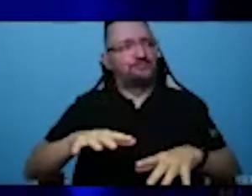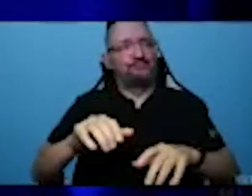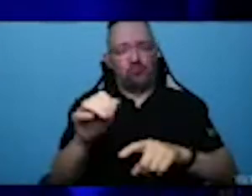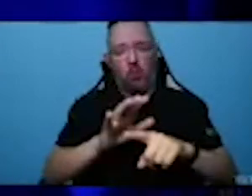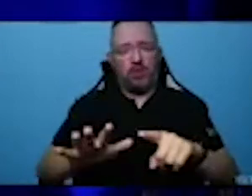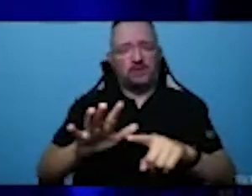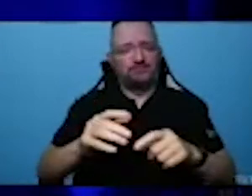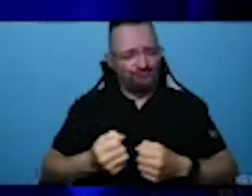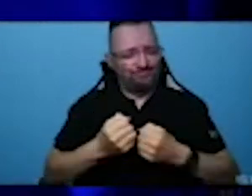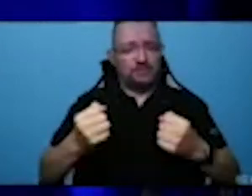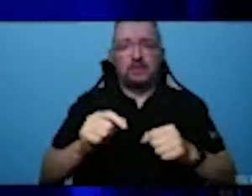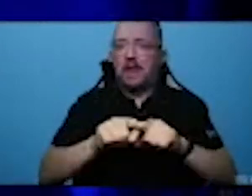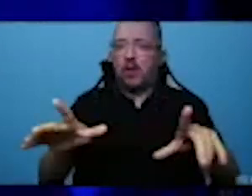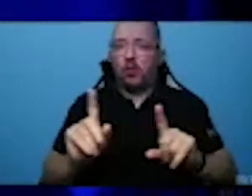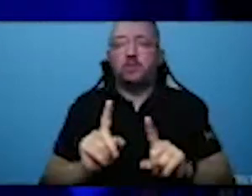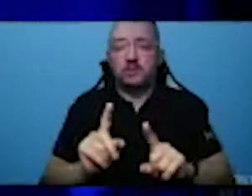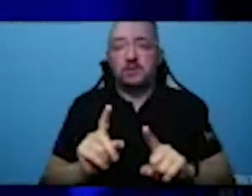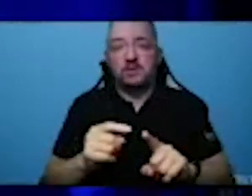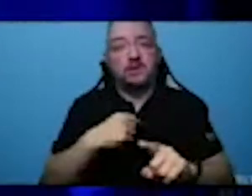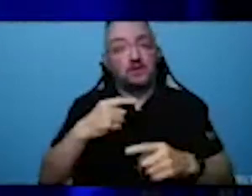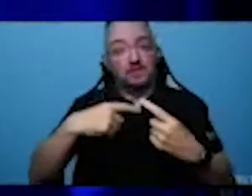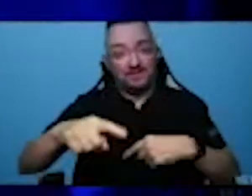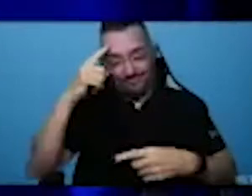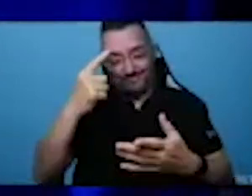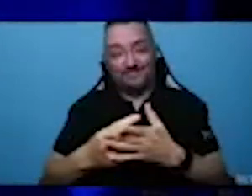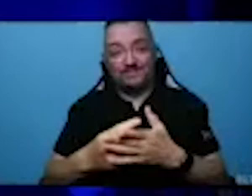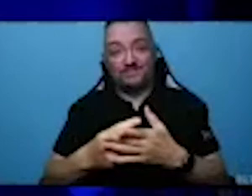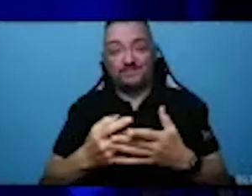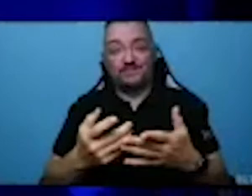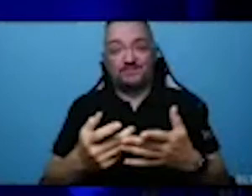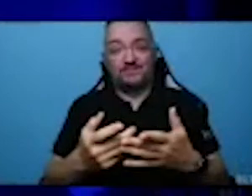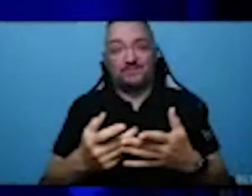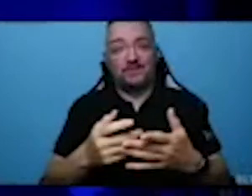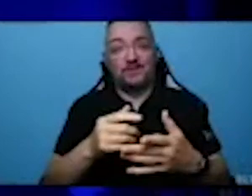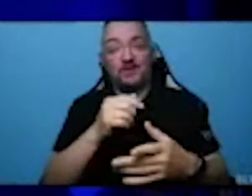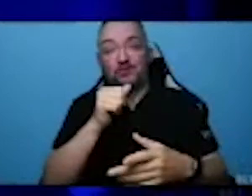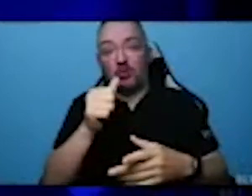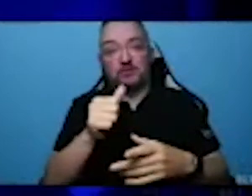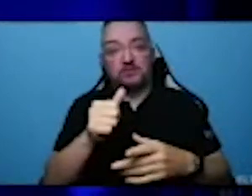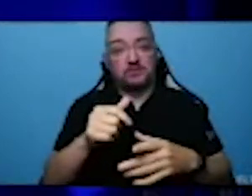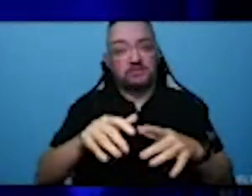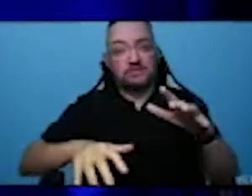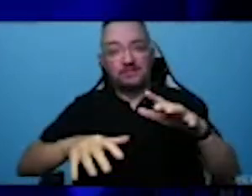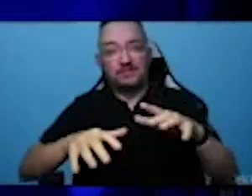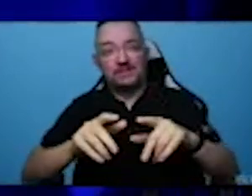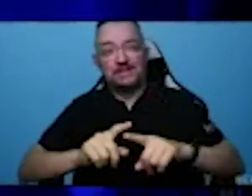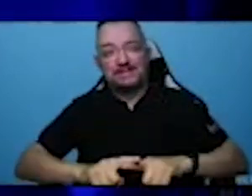conclusion that it doesn't look terribly like what we've got at the moment and we need to do a lot of things to make ourselves lot more resilient.